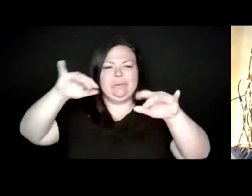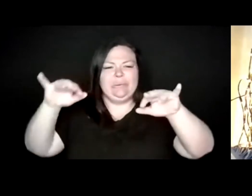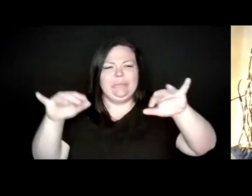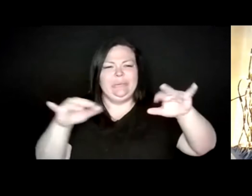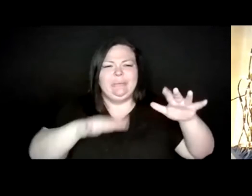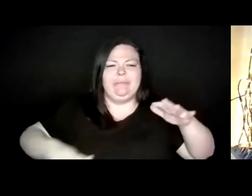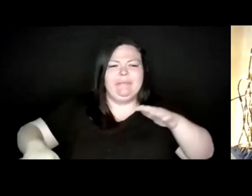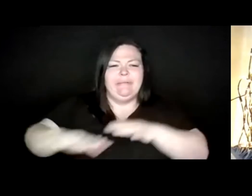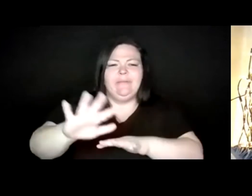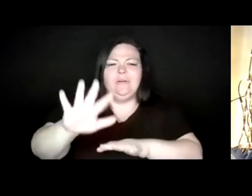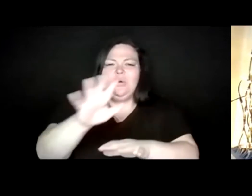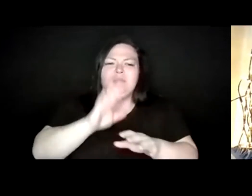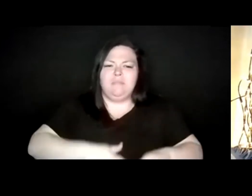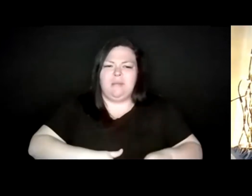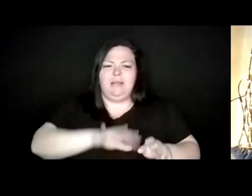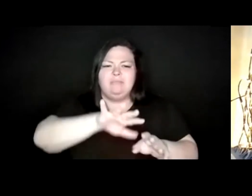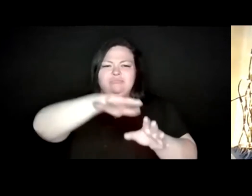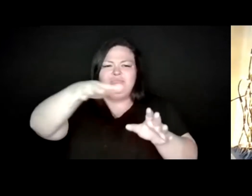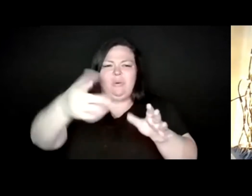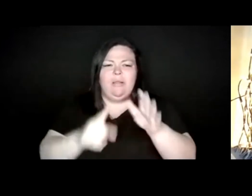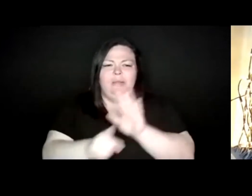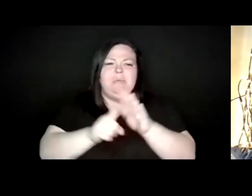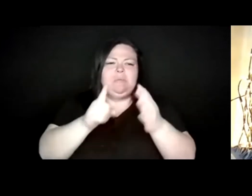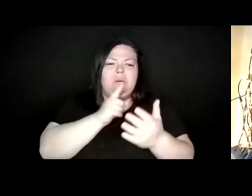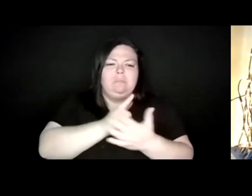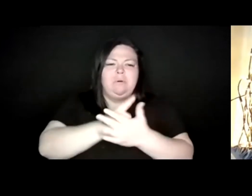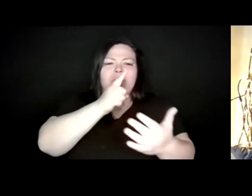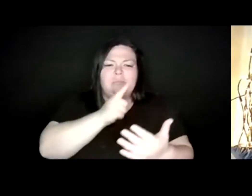of your rounded belly while the beat/ hammers every foot to the floor.//